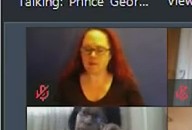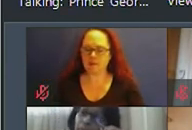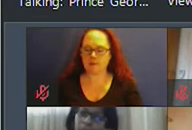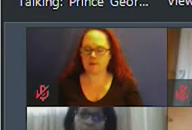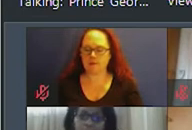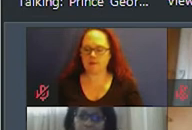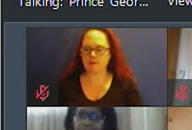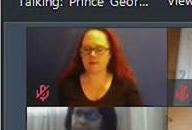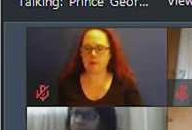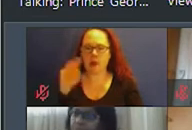Michael Springer.